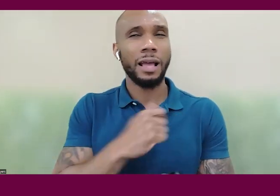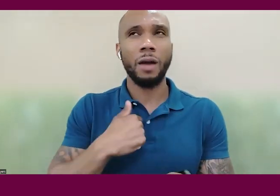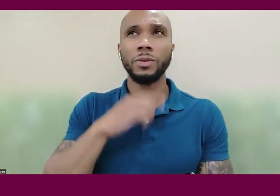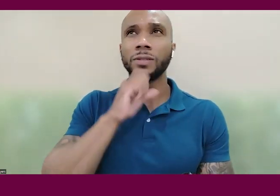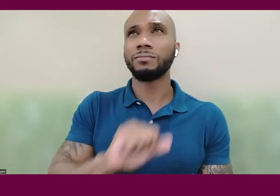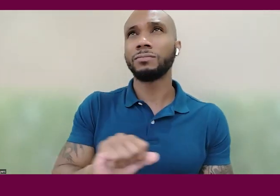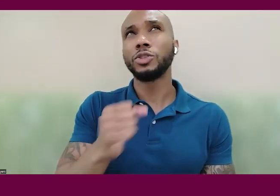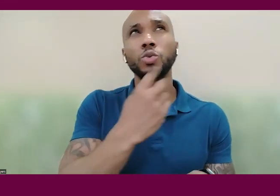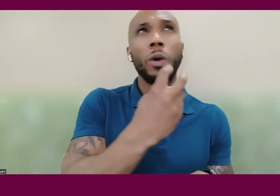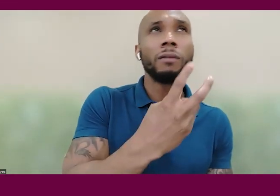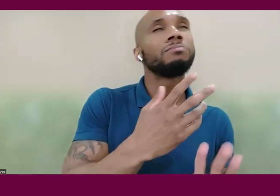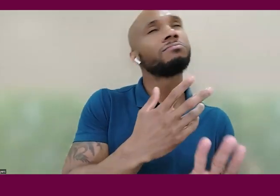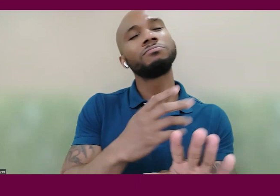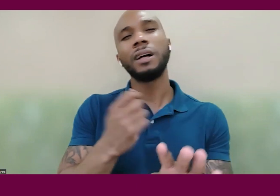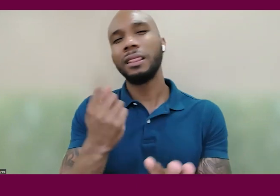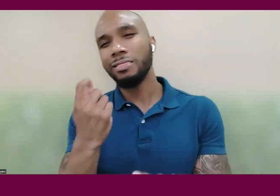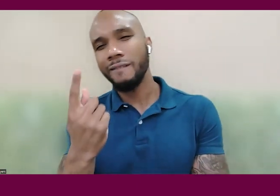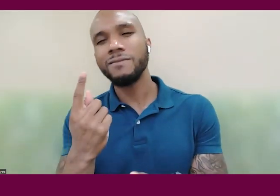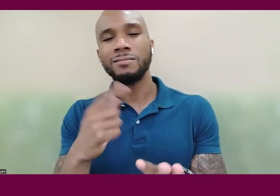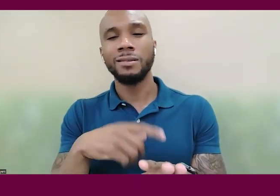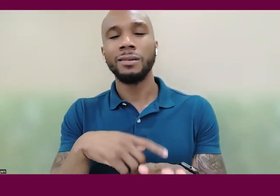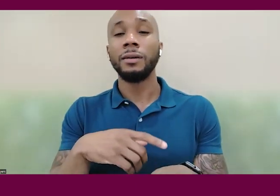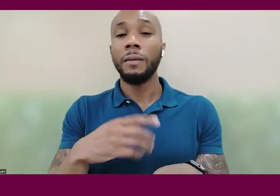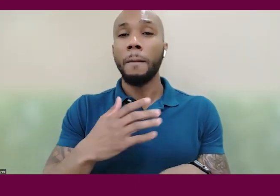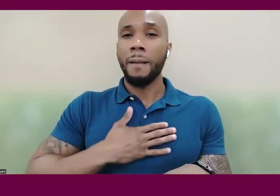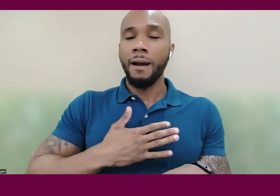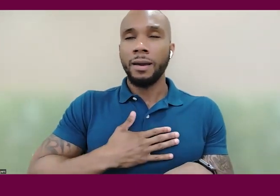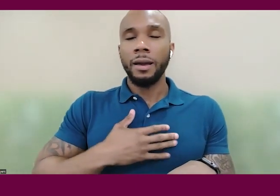No, maybe 11.